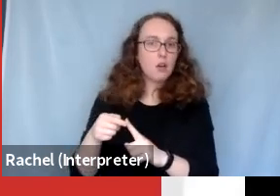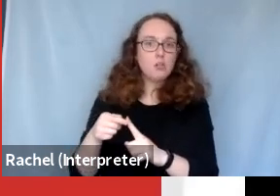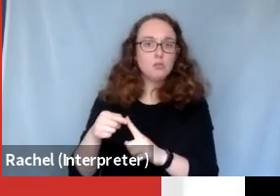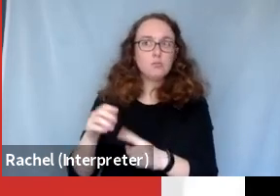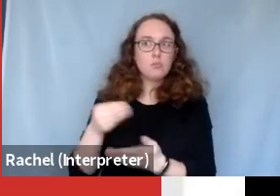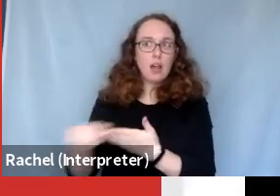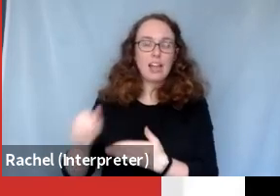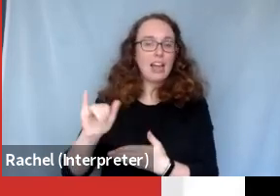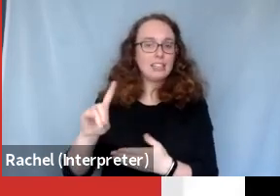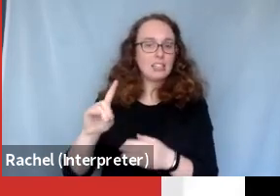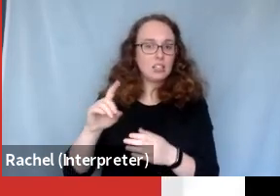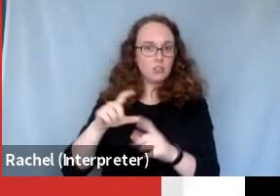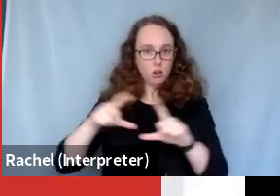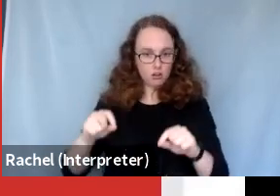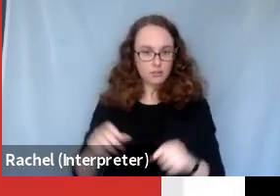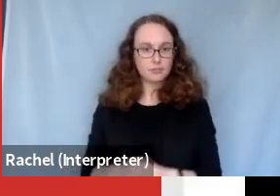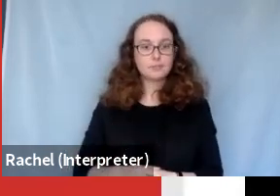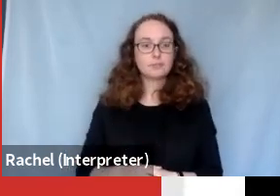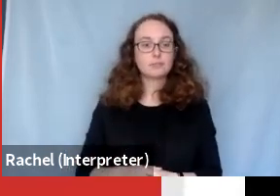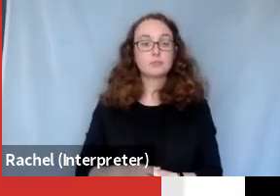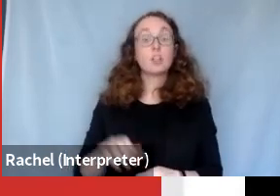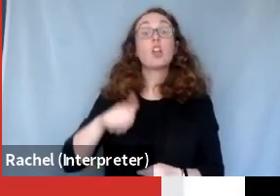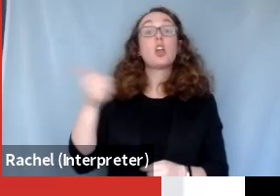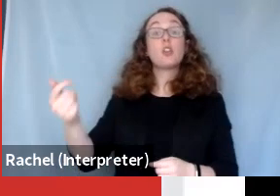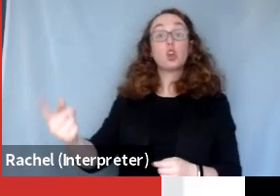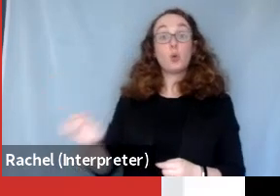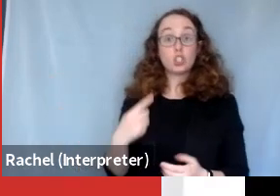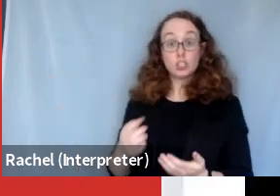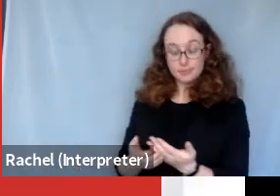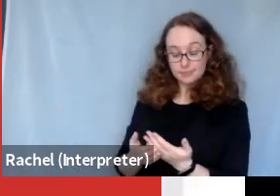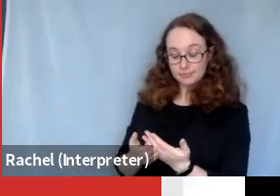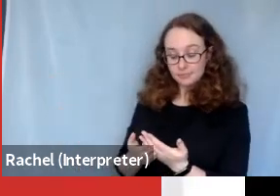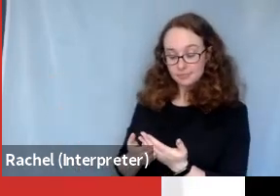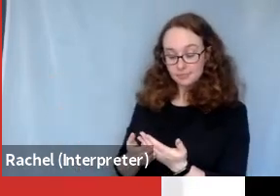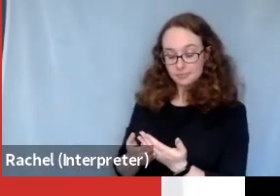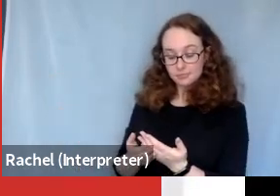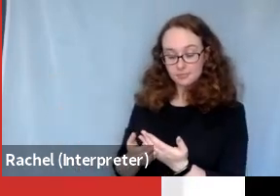And we have another question from Joseph, oh another one about ID cards do you